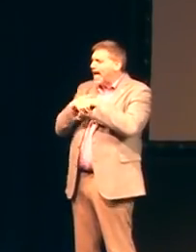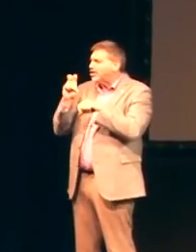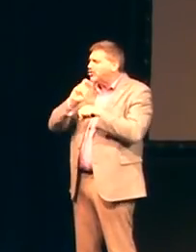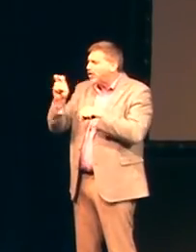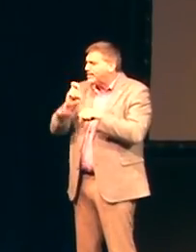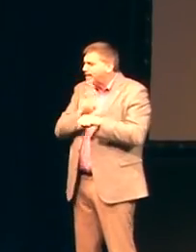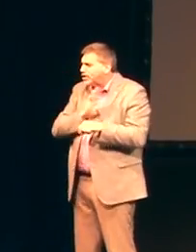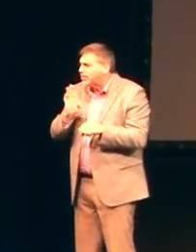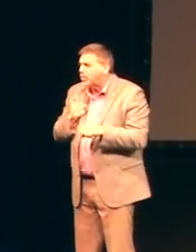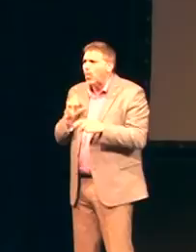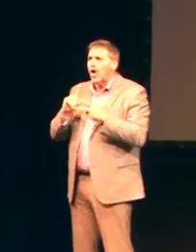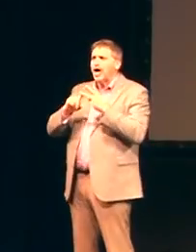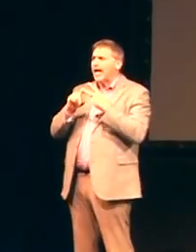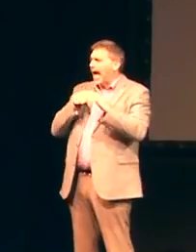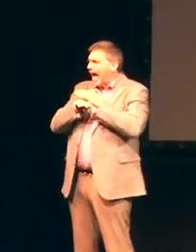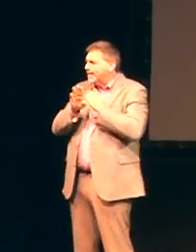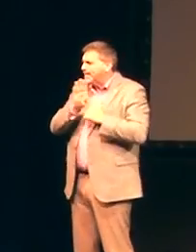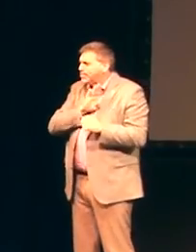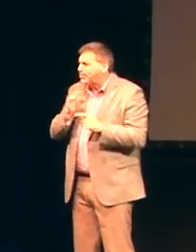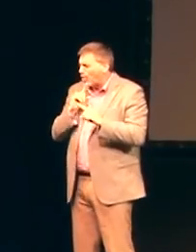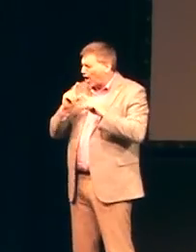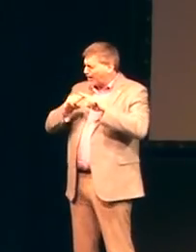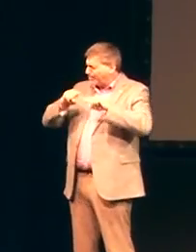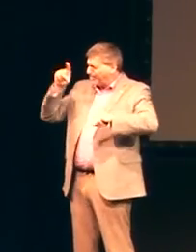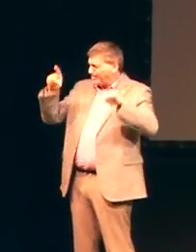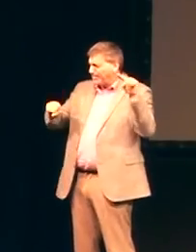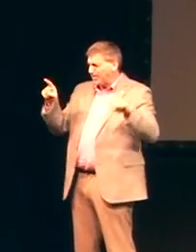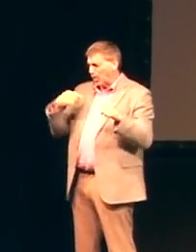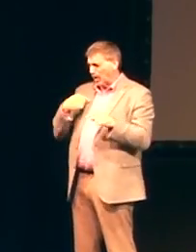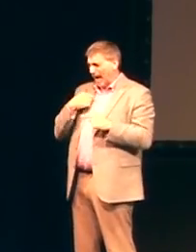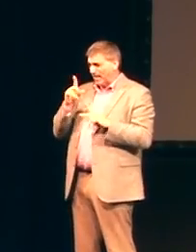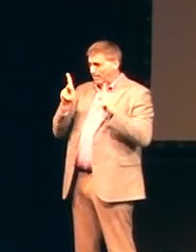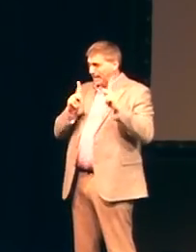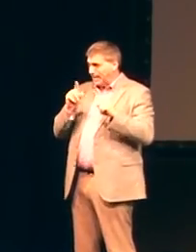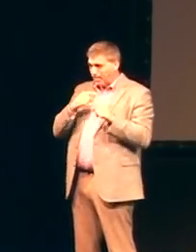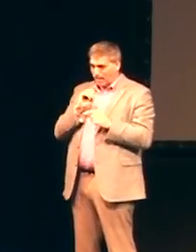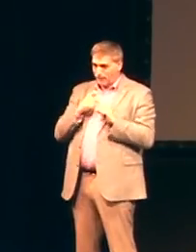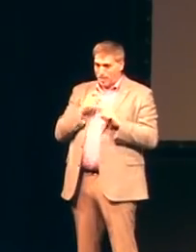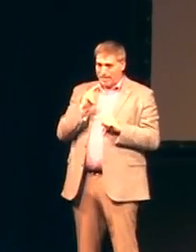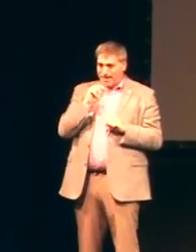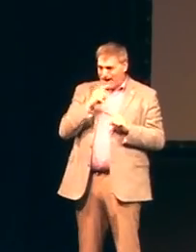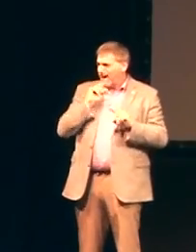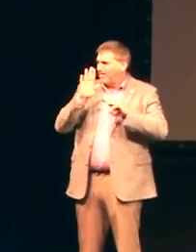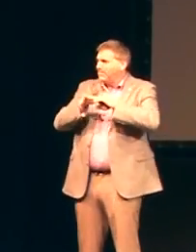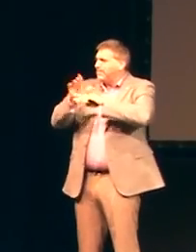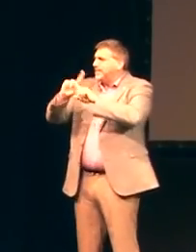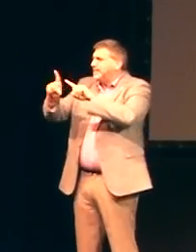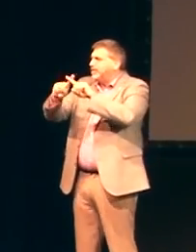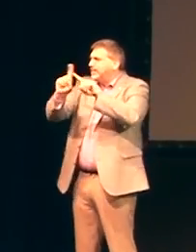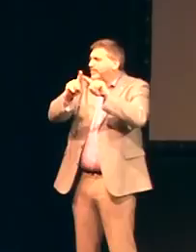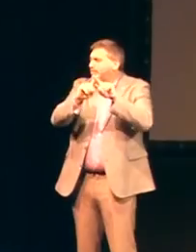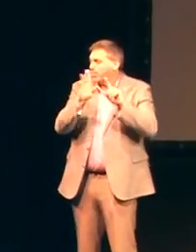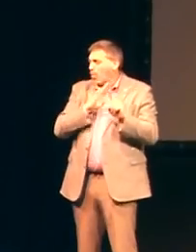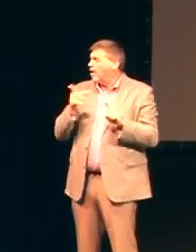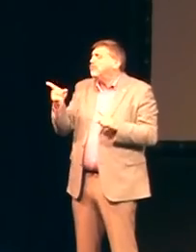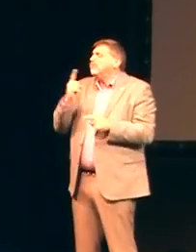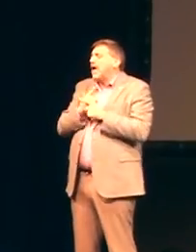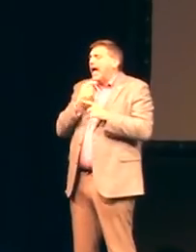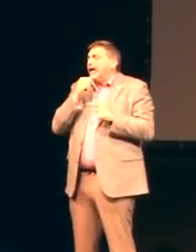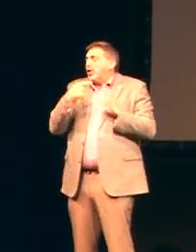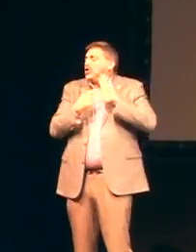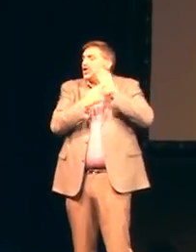we work with the national tourism board and various places where we have people from NAD